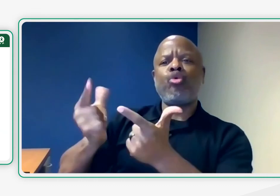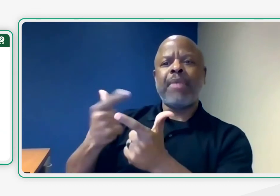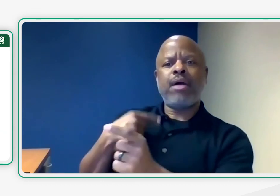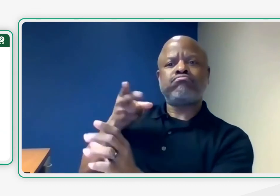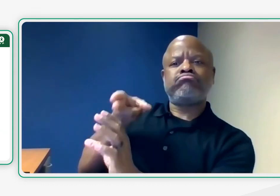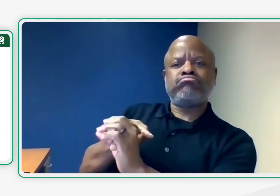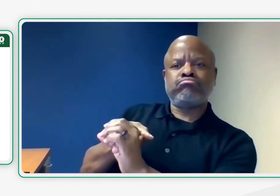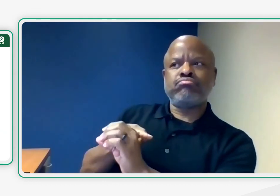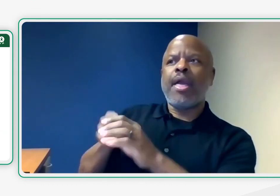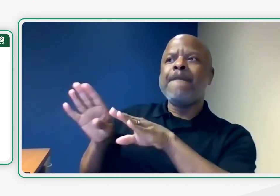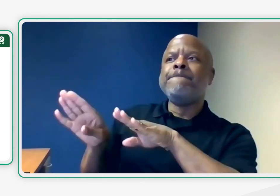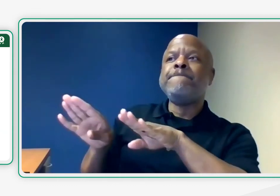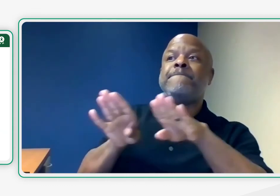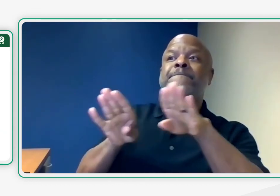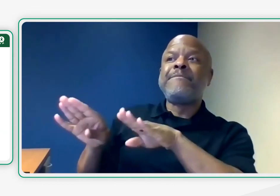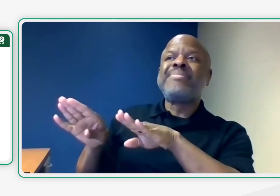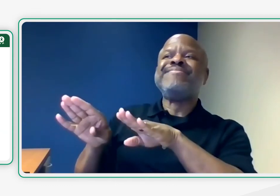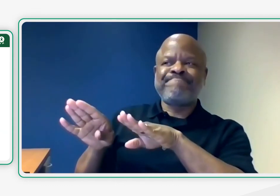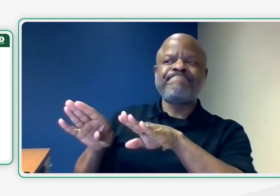So it's again . . . when we're talking about that article that we . . . about